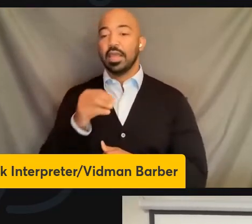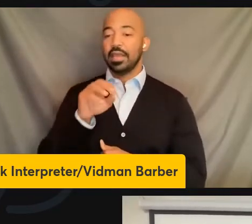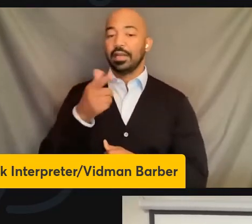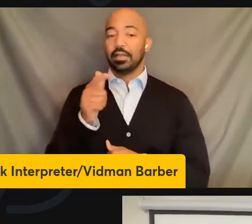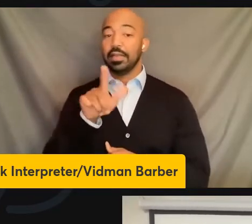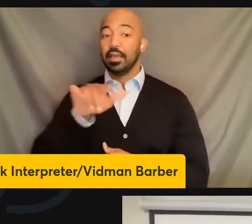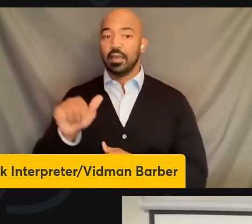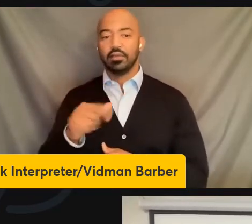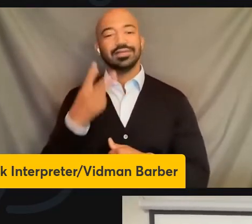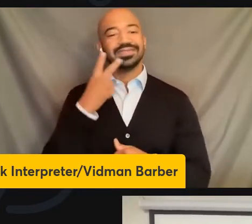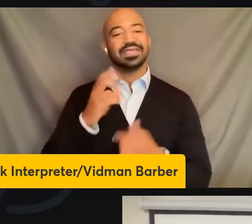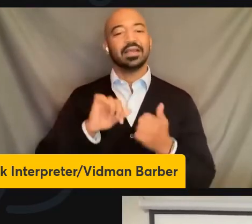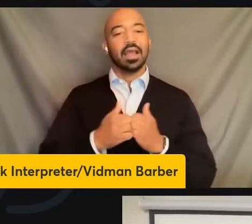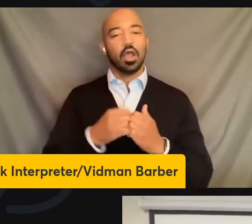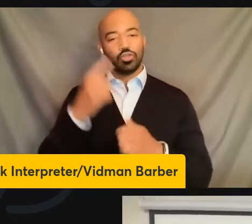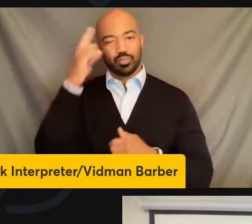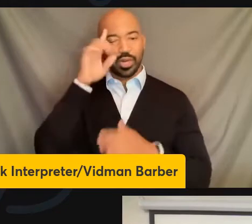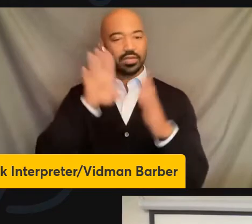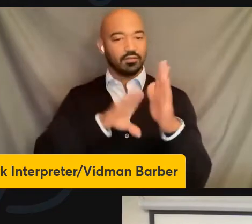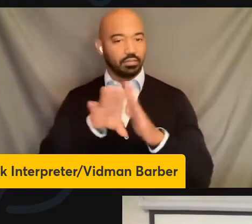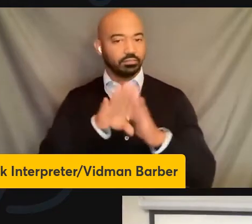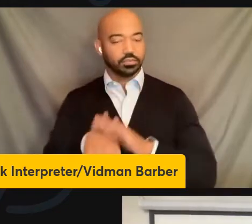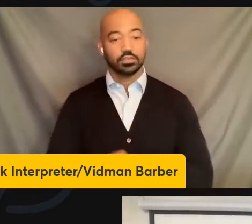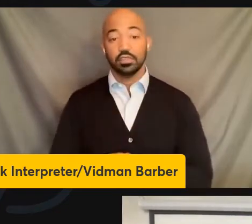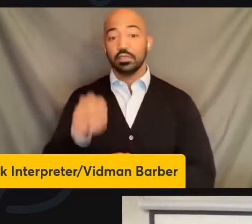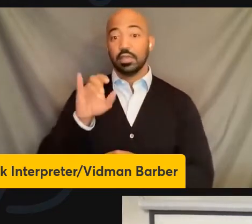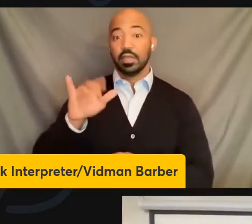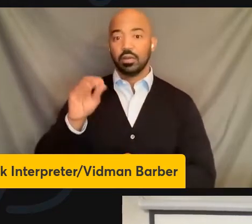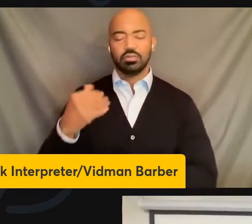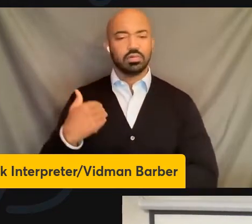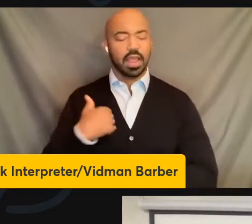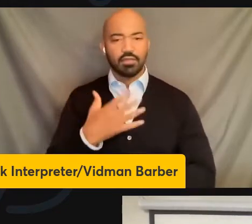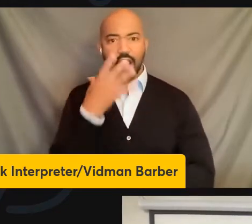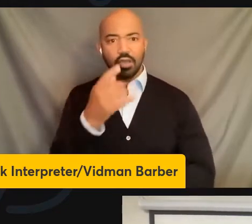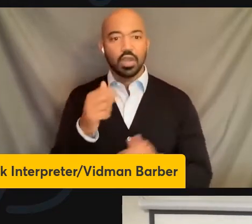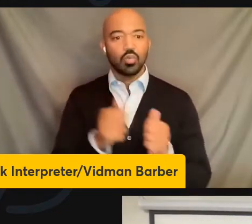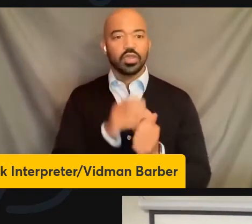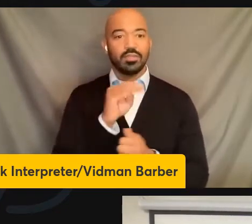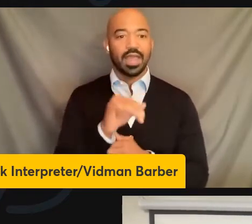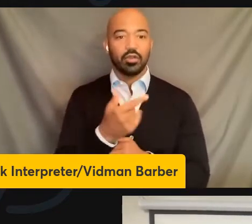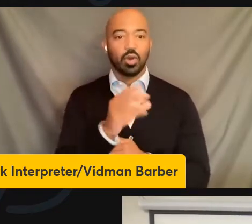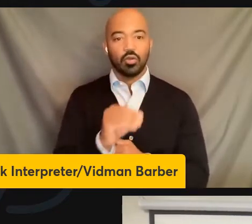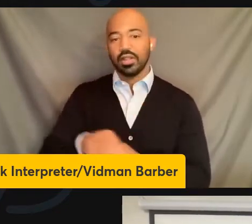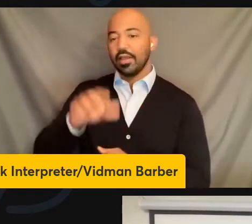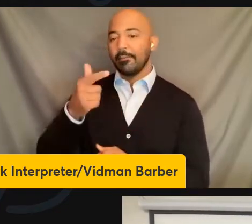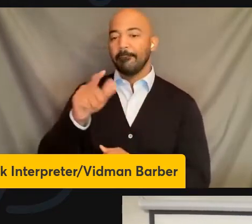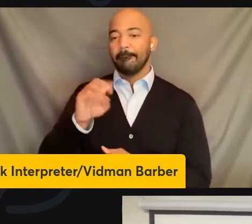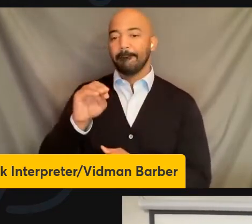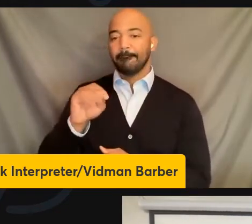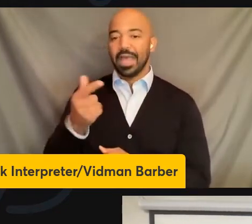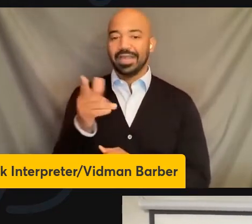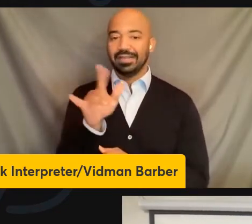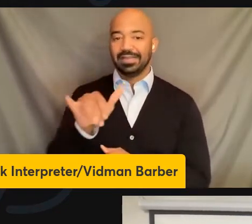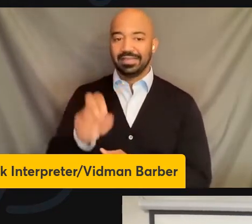developing brain. EO has a long standing interest in microglia myeloid cells that represent the major immune cell lineage in